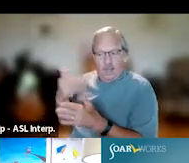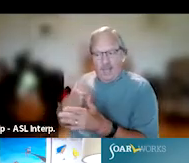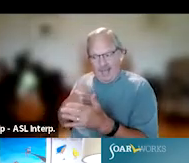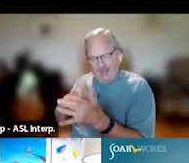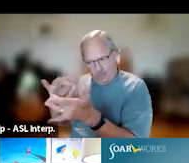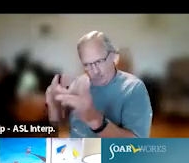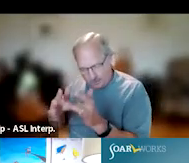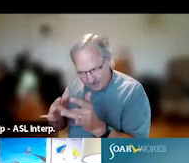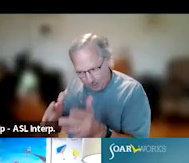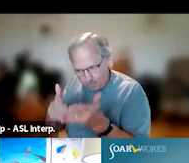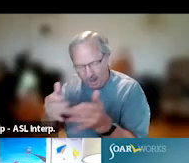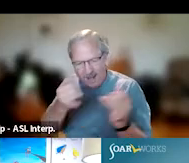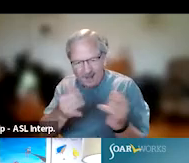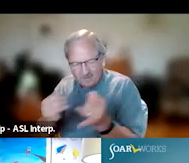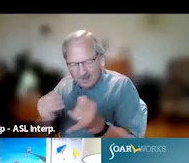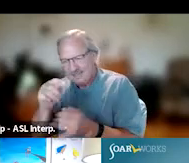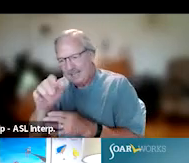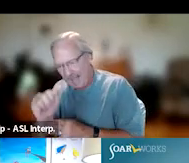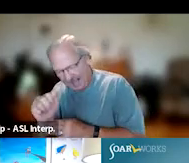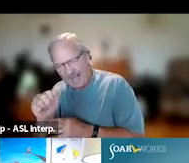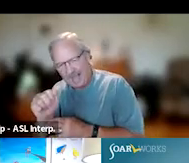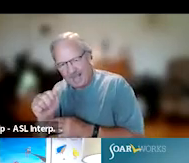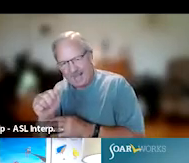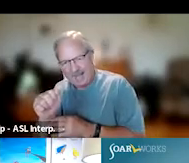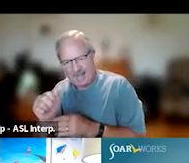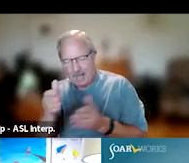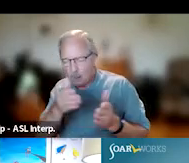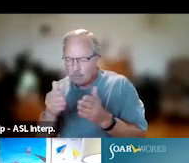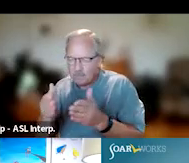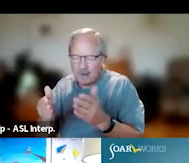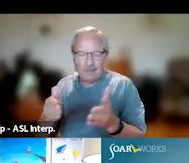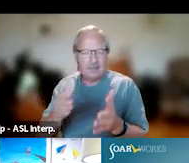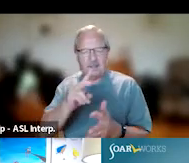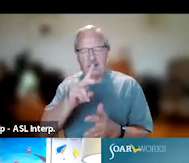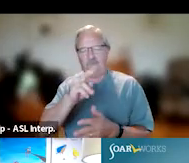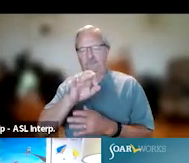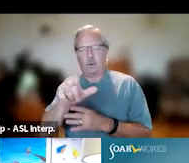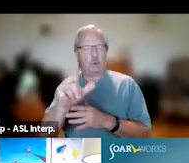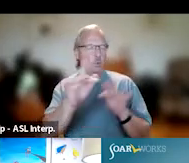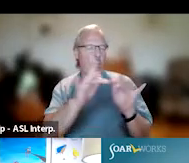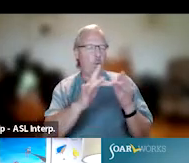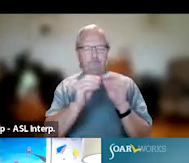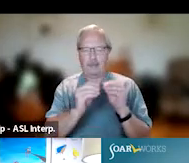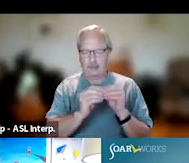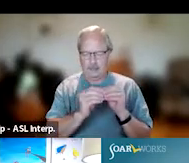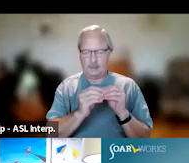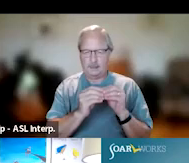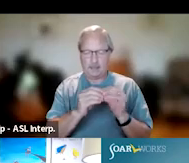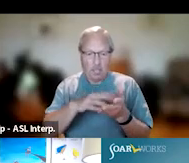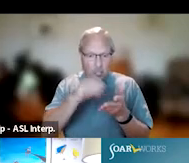that individual TA, provided these virtual webinars and learning opportunities and all